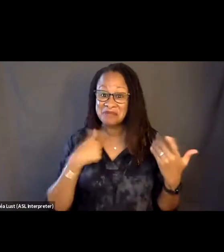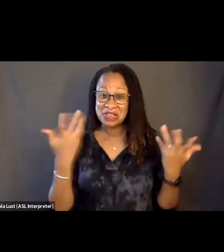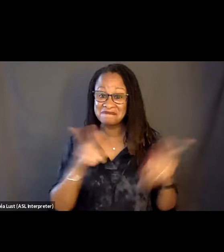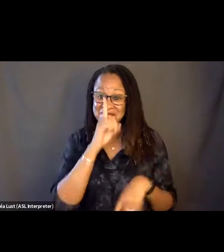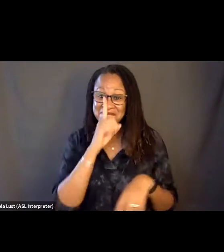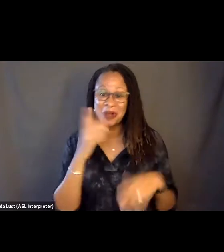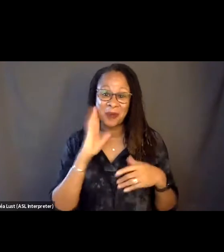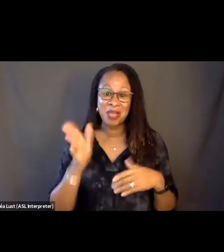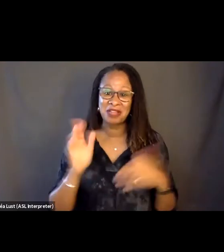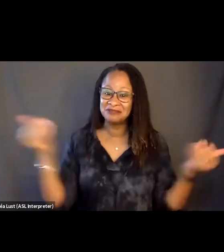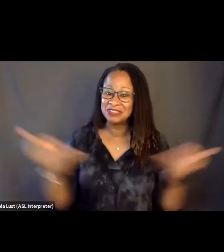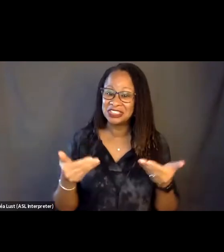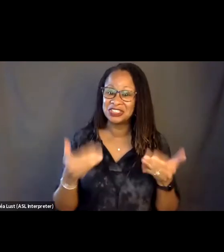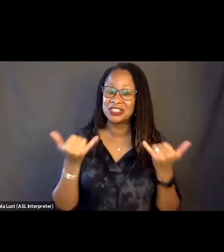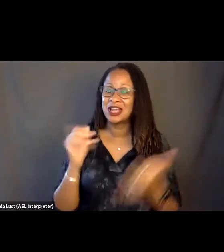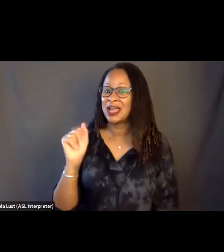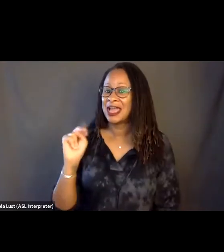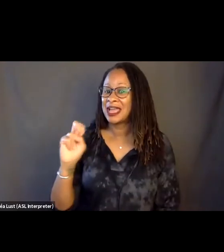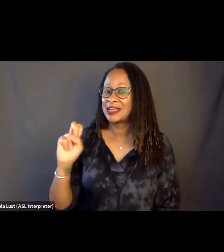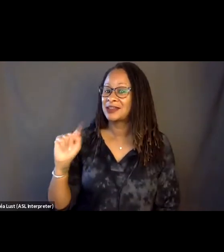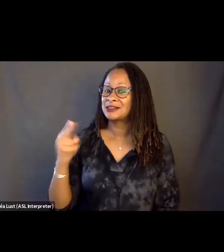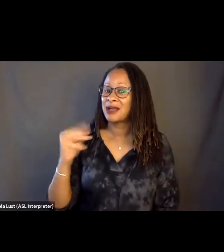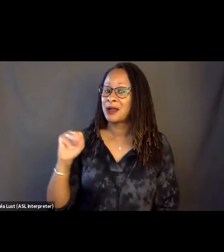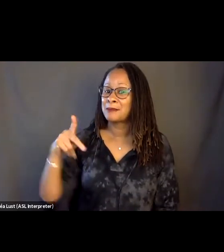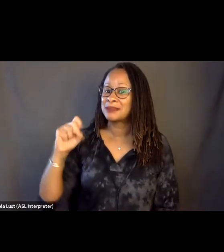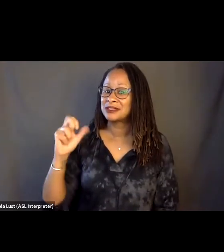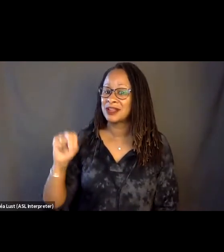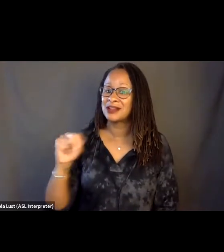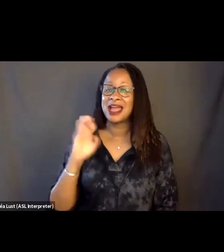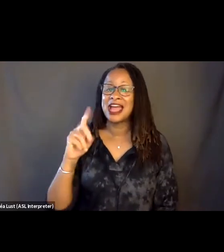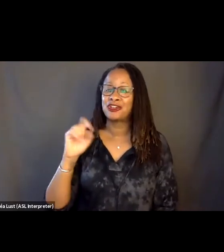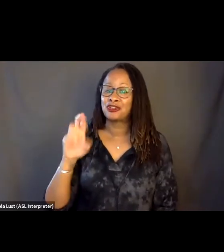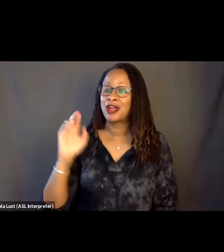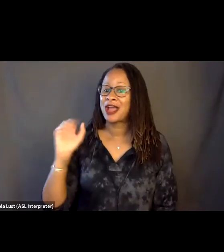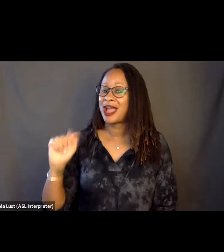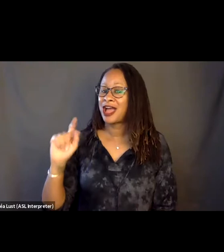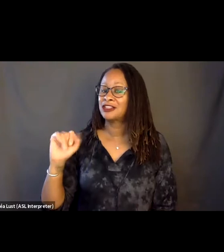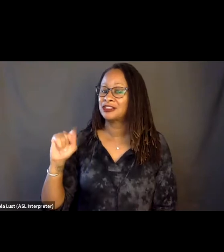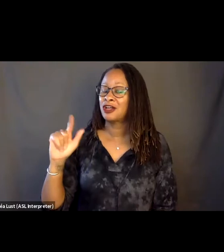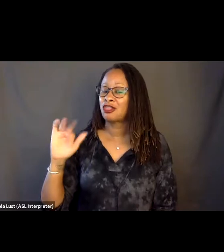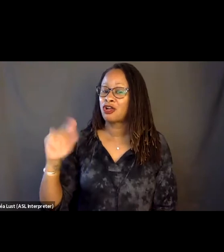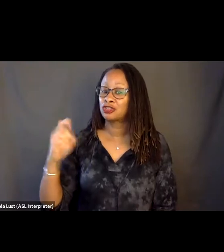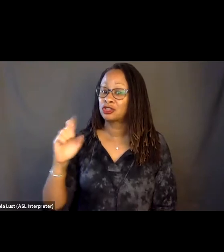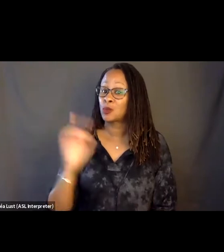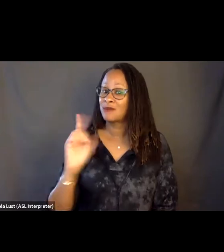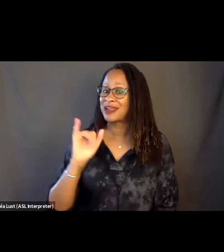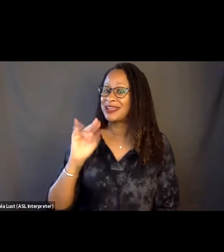I'm going to introduce here Anne Thompson, Editor at Large at IndieWire, who is going to be our fearless leader for what